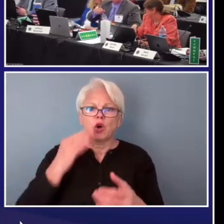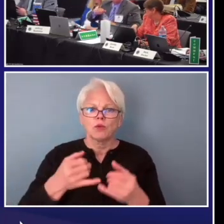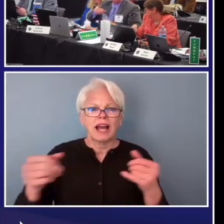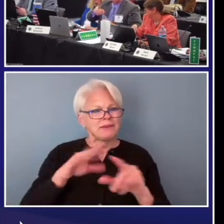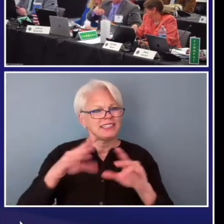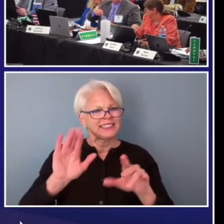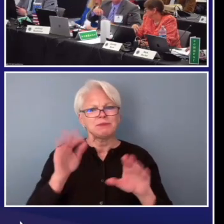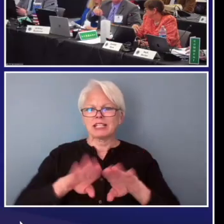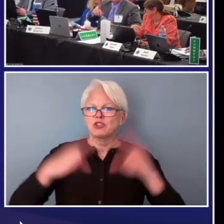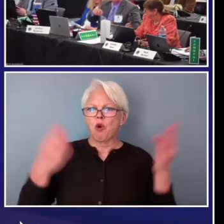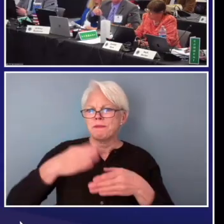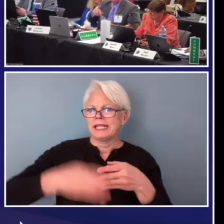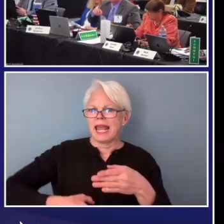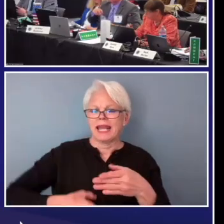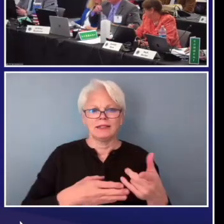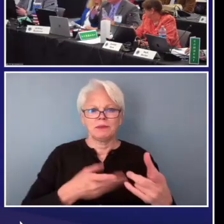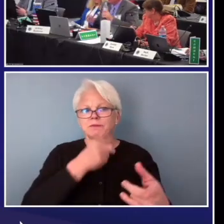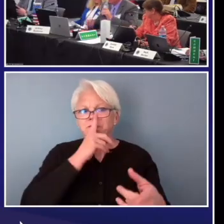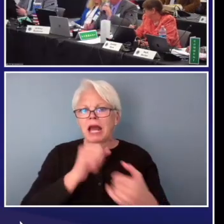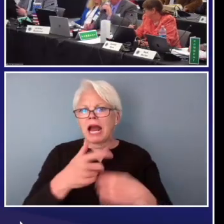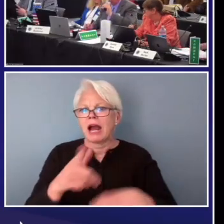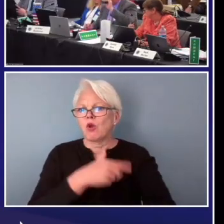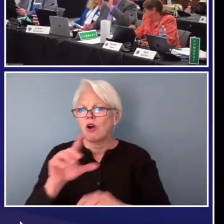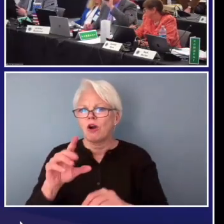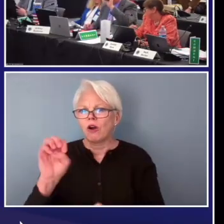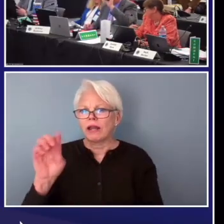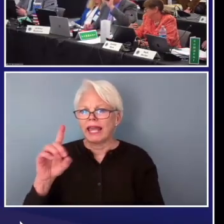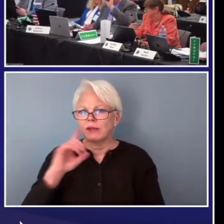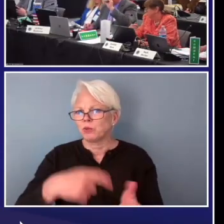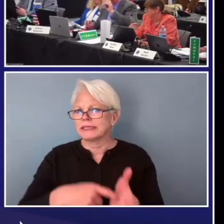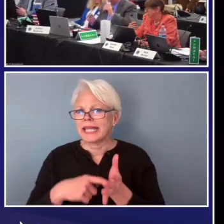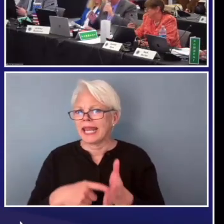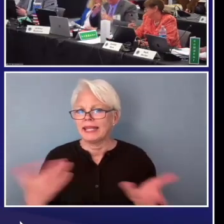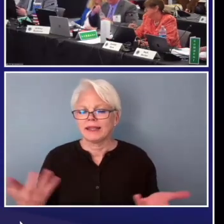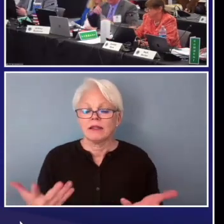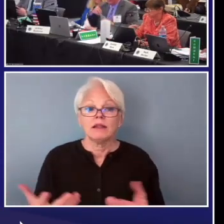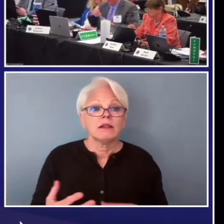well, how long is the department taking? So I just feel like if we're looking for, and I think this is an issue that does come